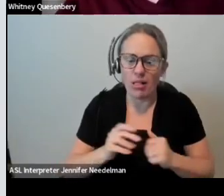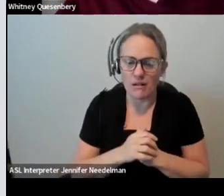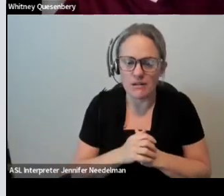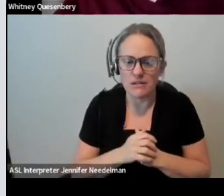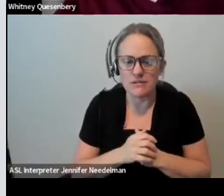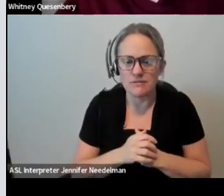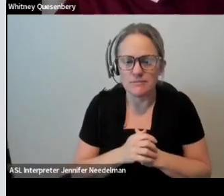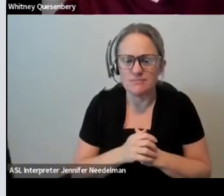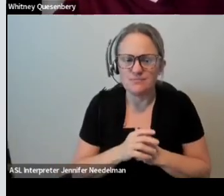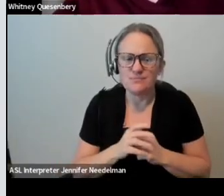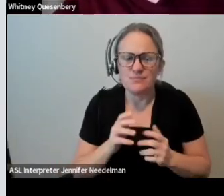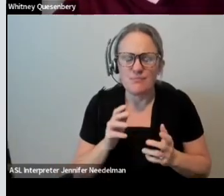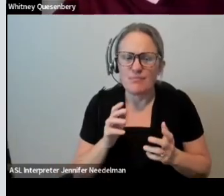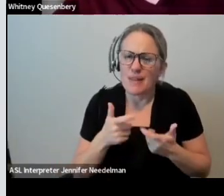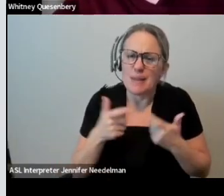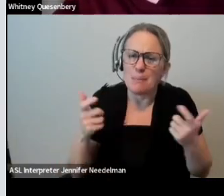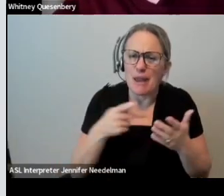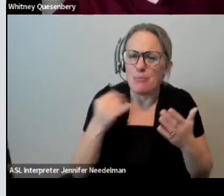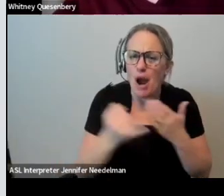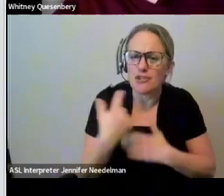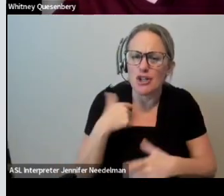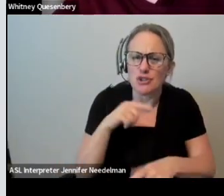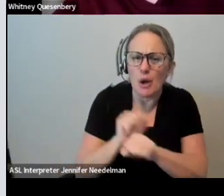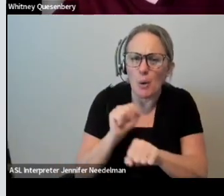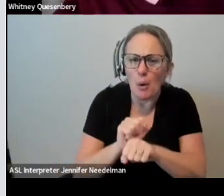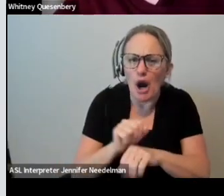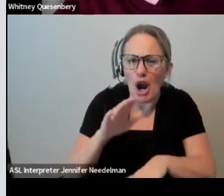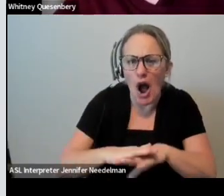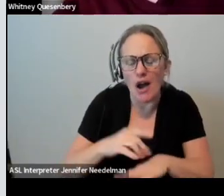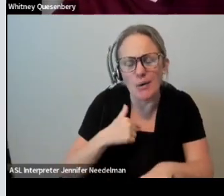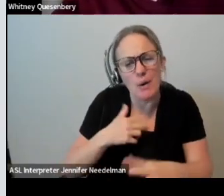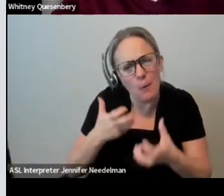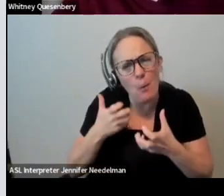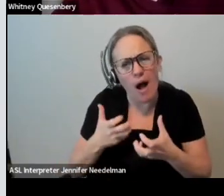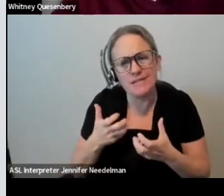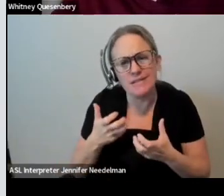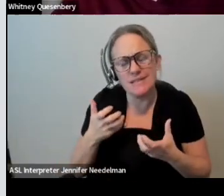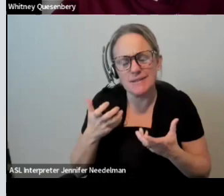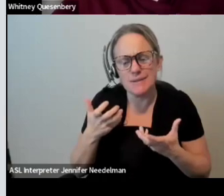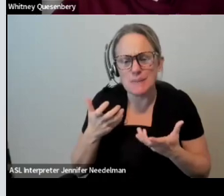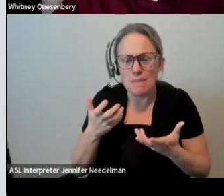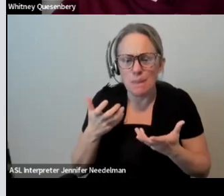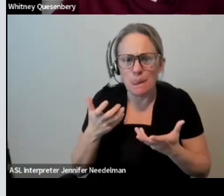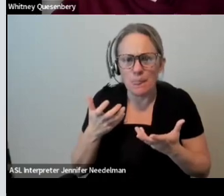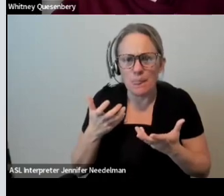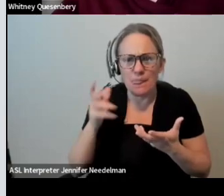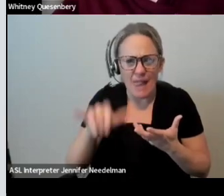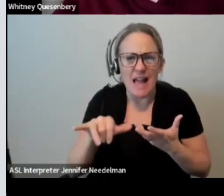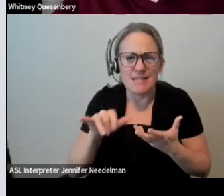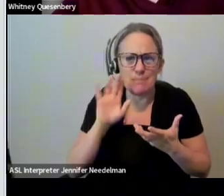I'm gonna say project 'cause it's a little broader and I can keep that shorter. But the bottom line of this of course, is